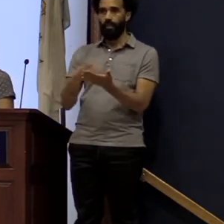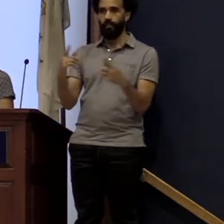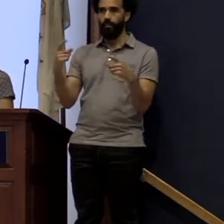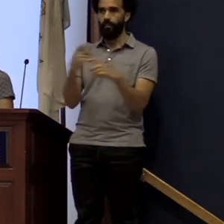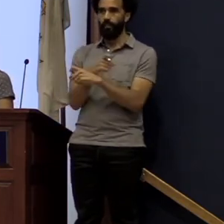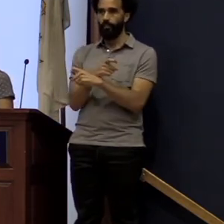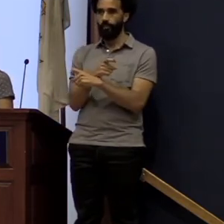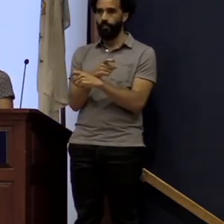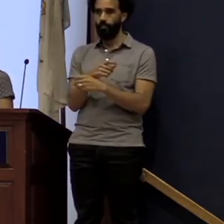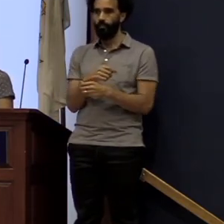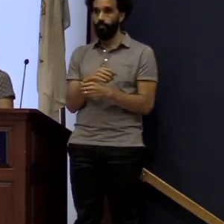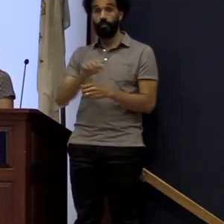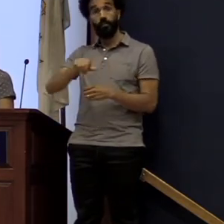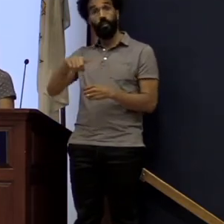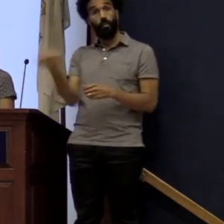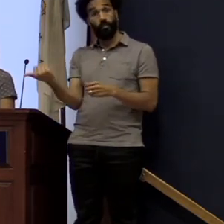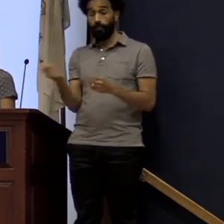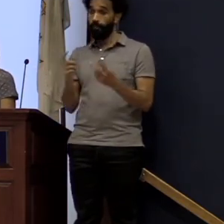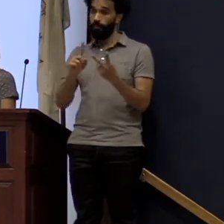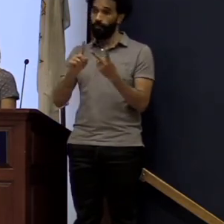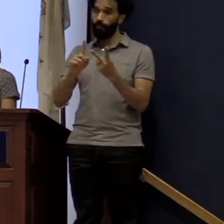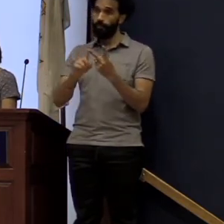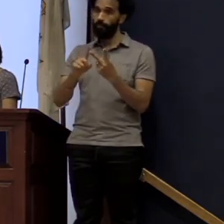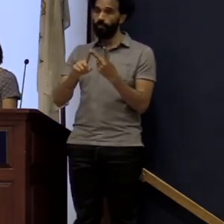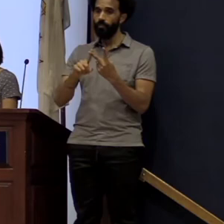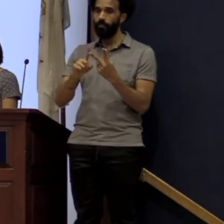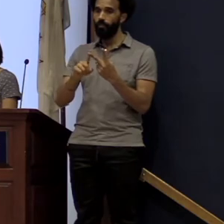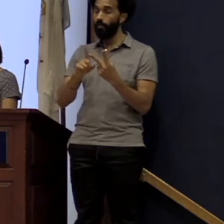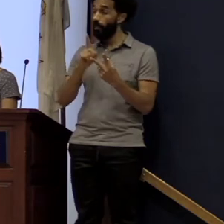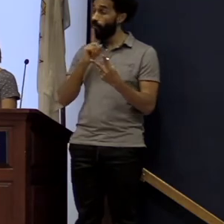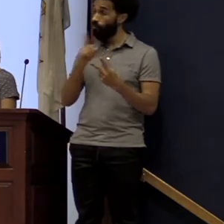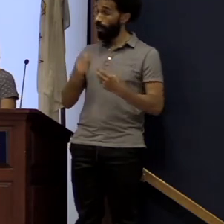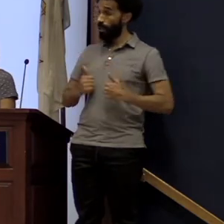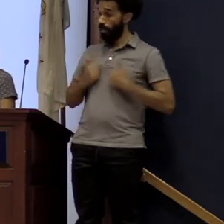it also have to see what is the lights coming from you had a light a